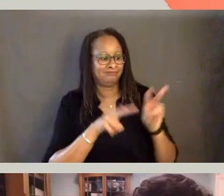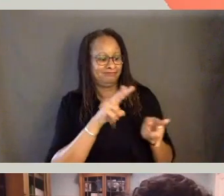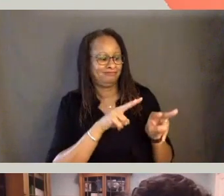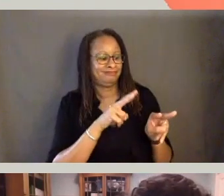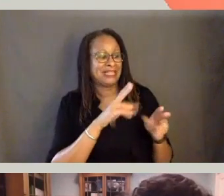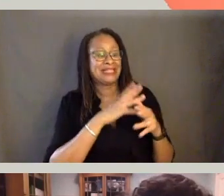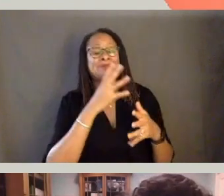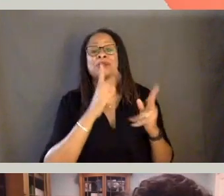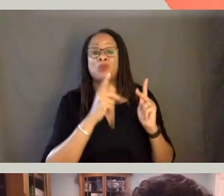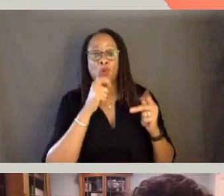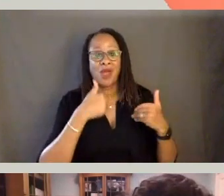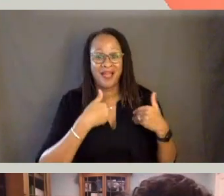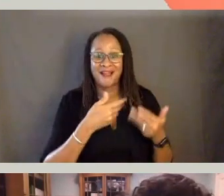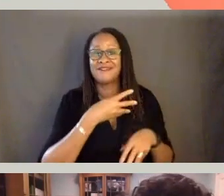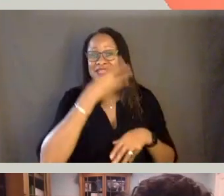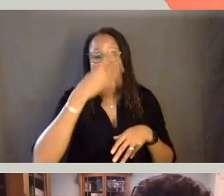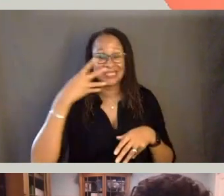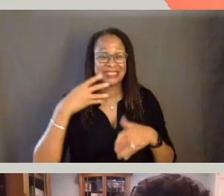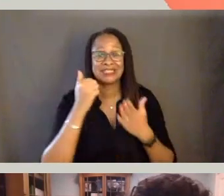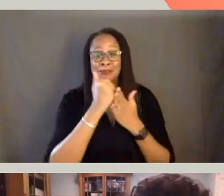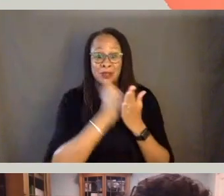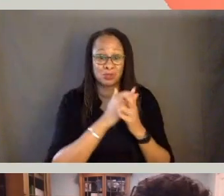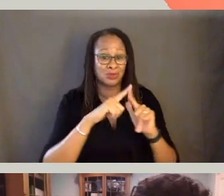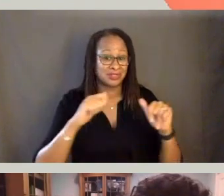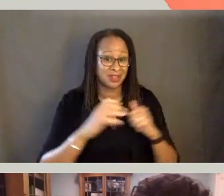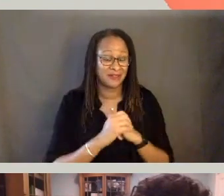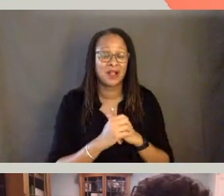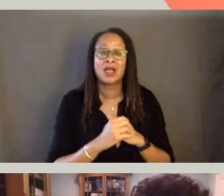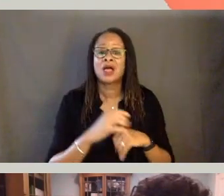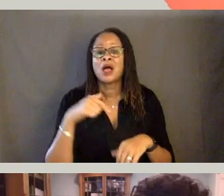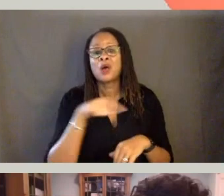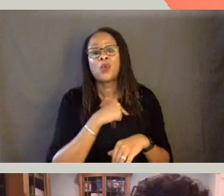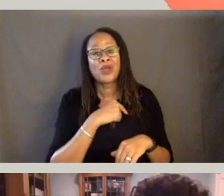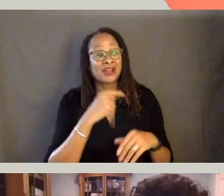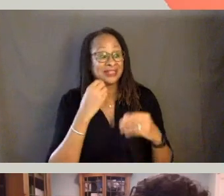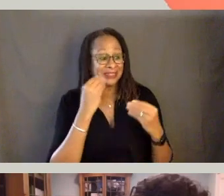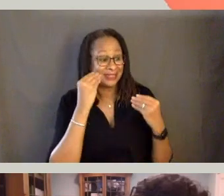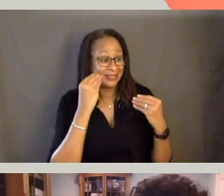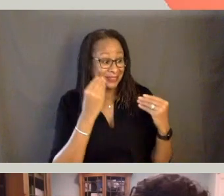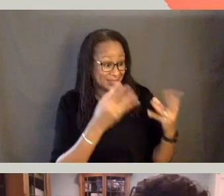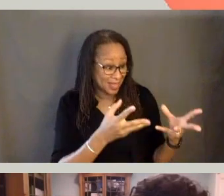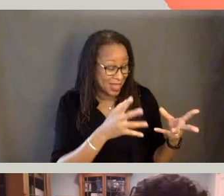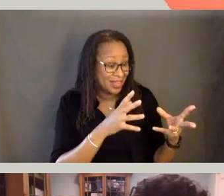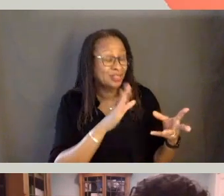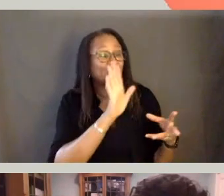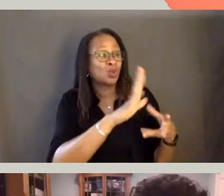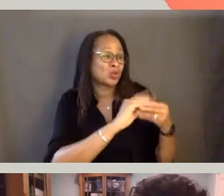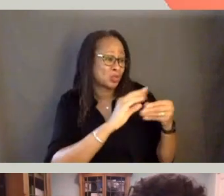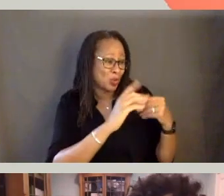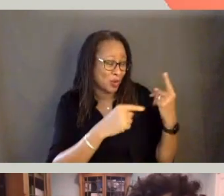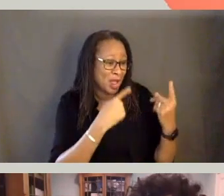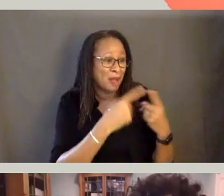It feels like this desire that we are telling your story as an undocumented person that cannot vote,